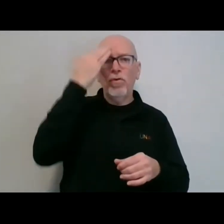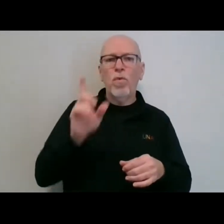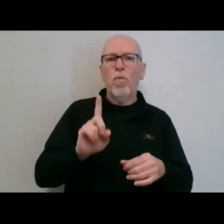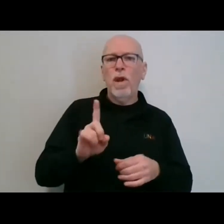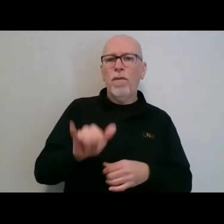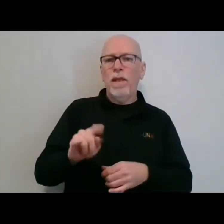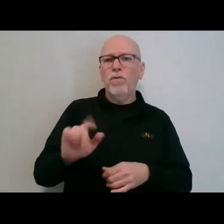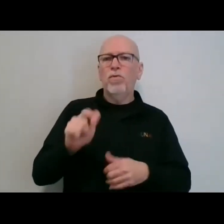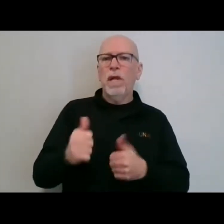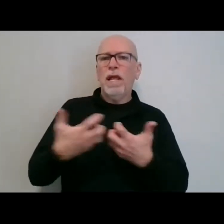integrate with other tools?